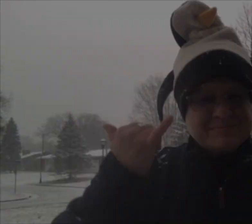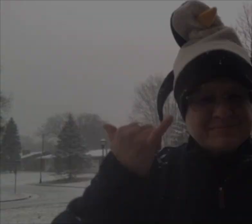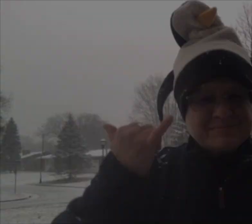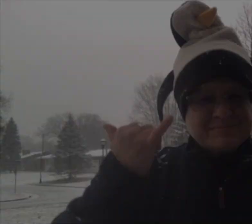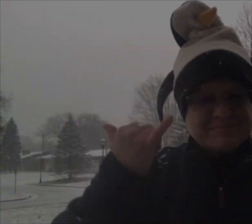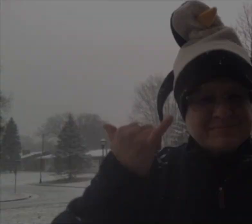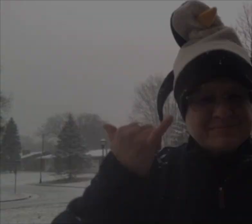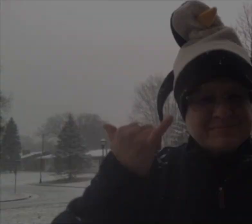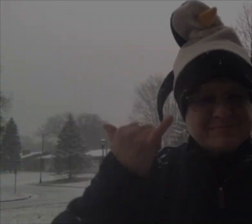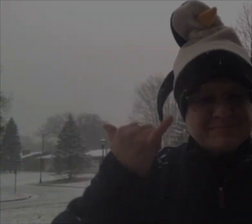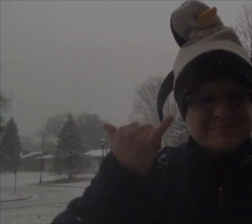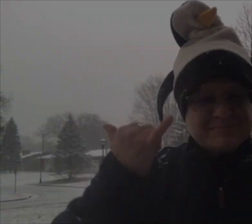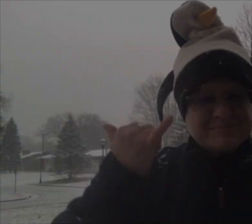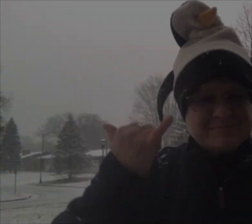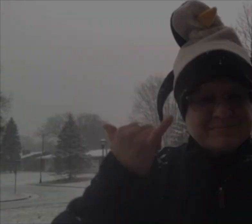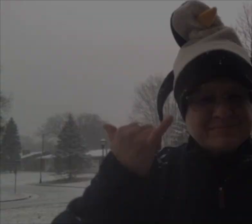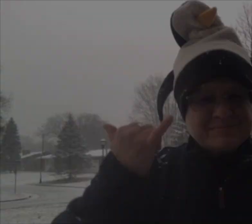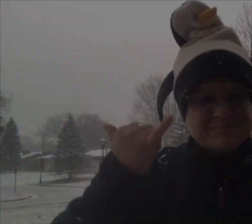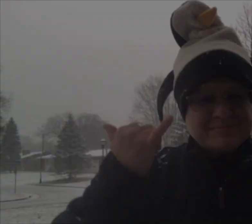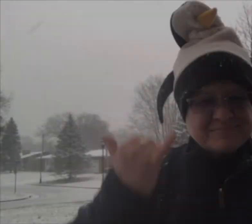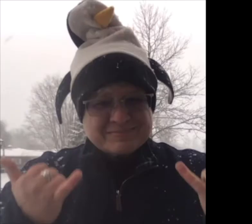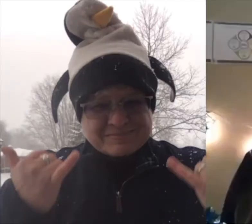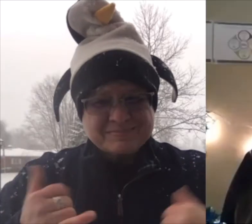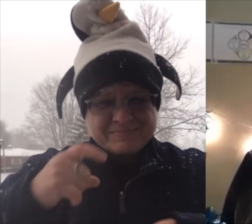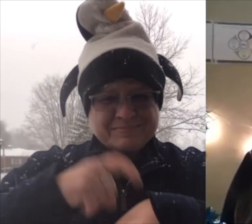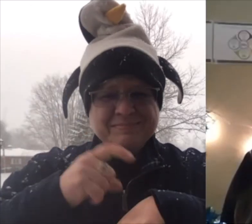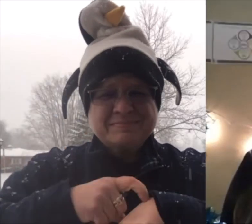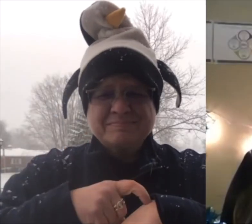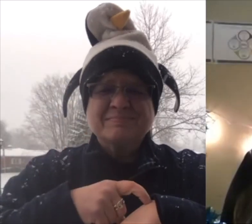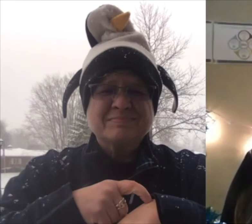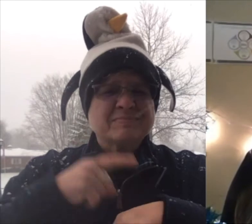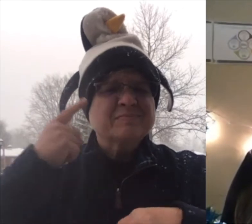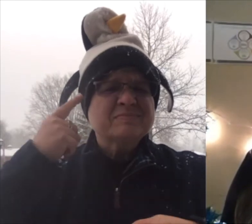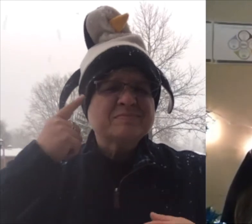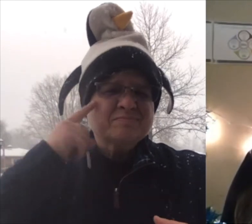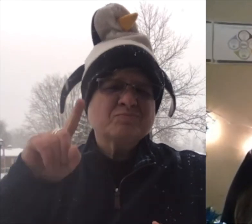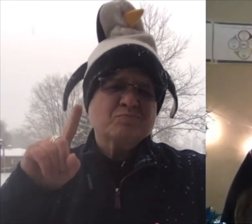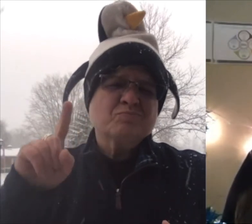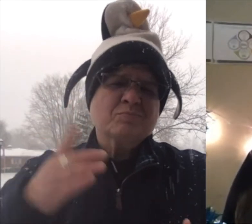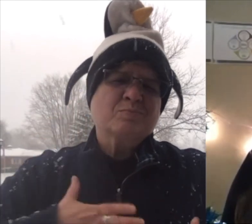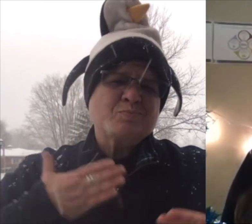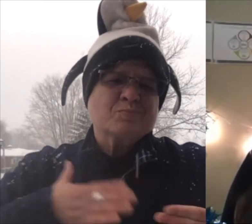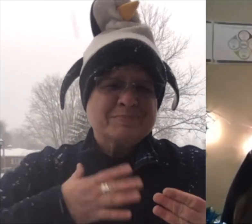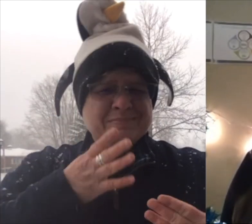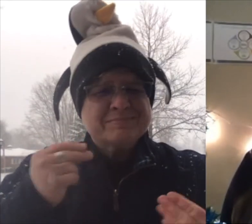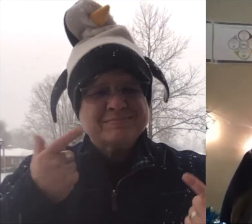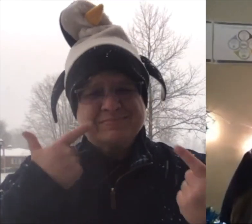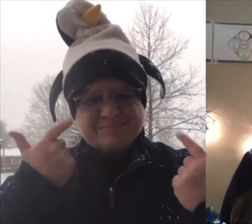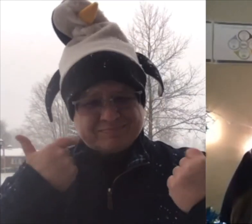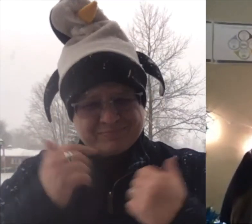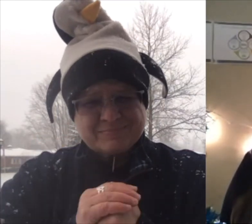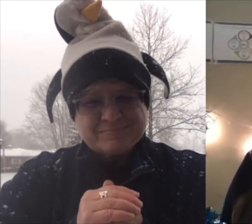pam estes and cedar well appear on screen this season is a time for joy and laughter but it's